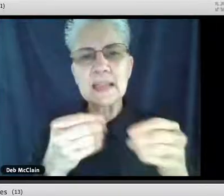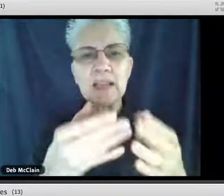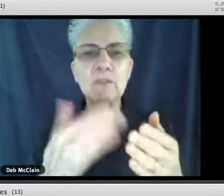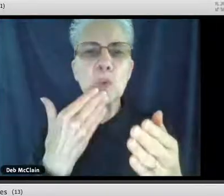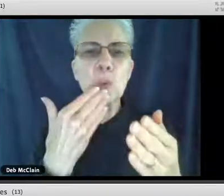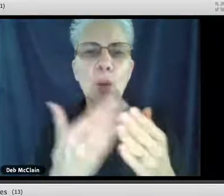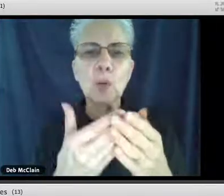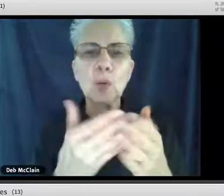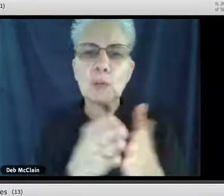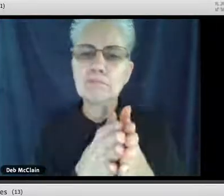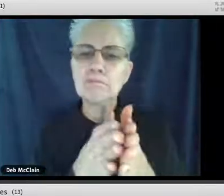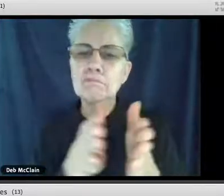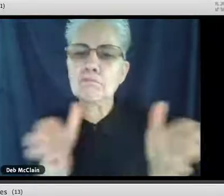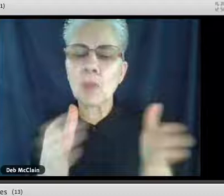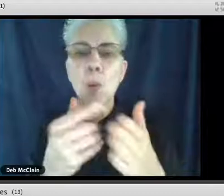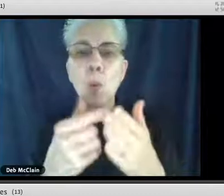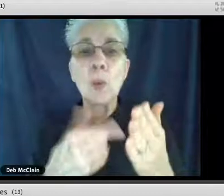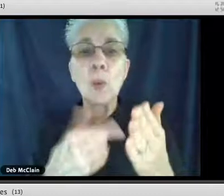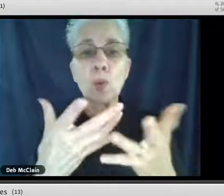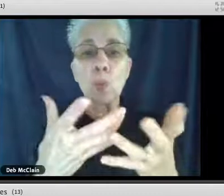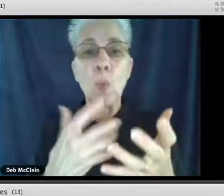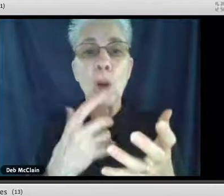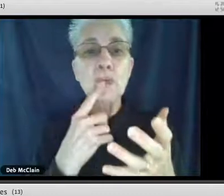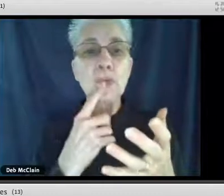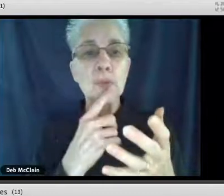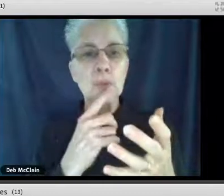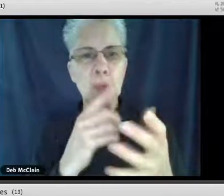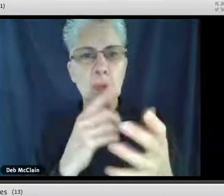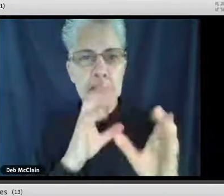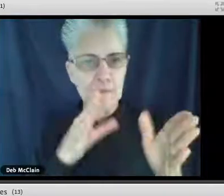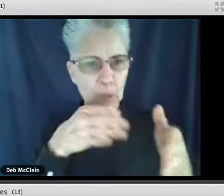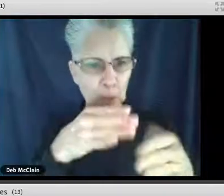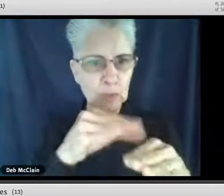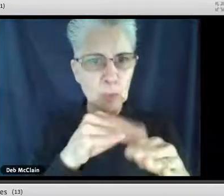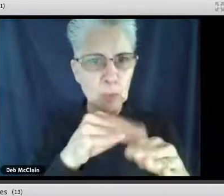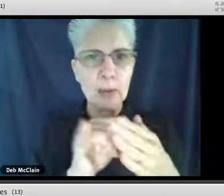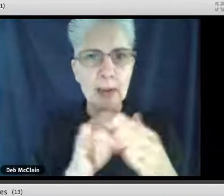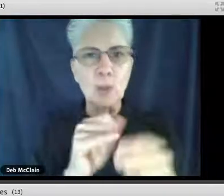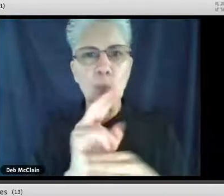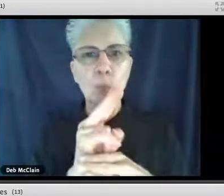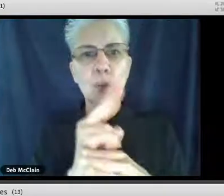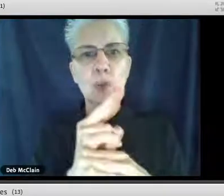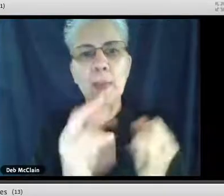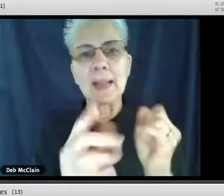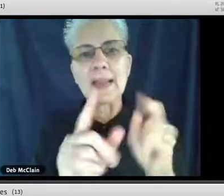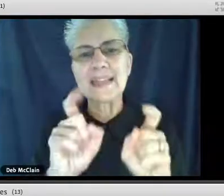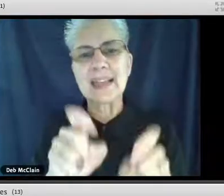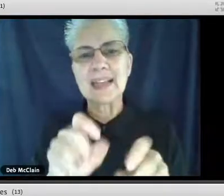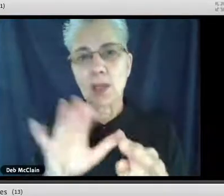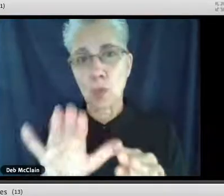so you can figure out where you want to kind of pursue and how you want to do usability testing at your library.